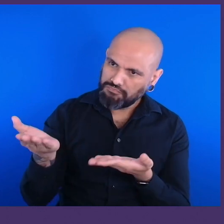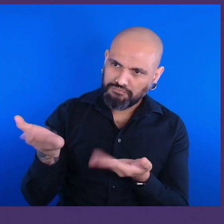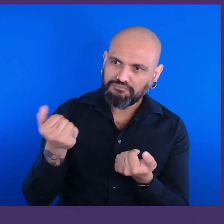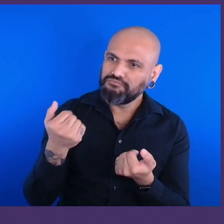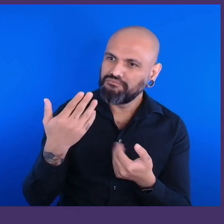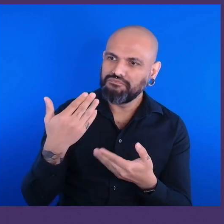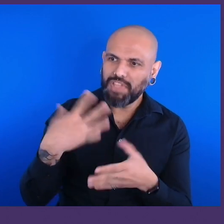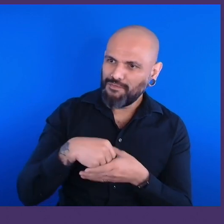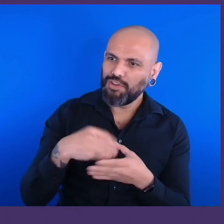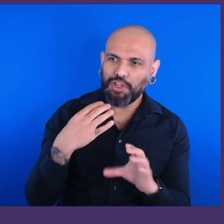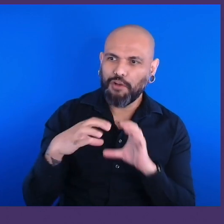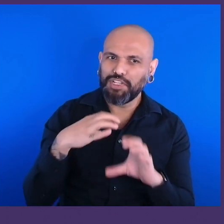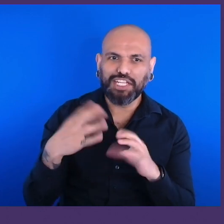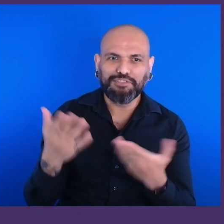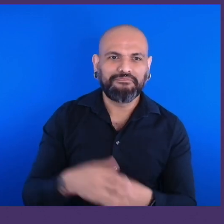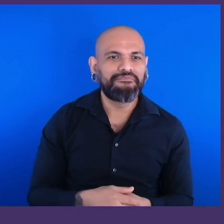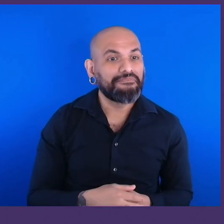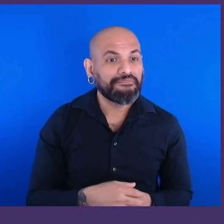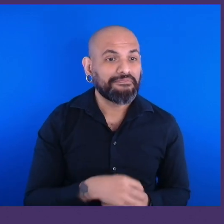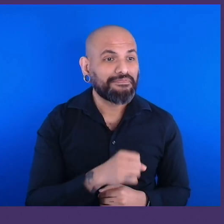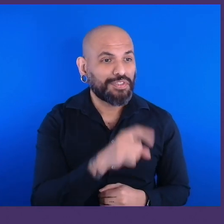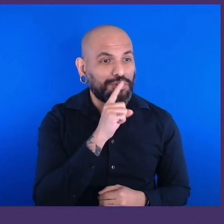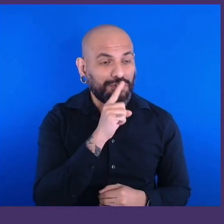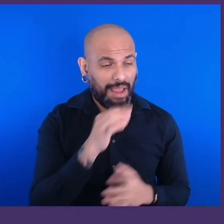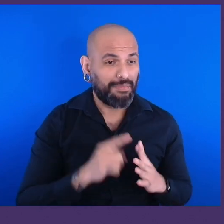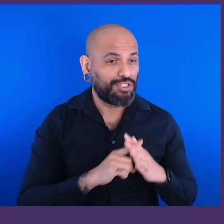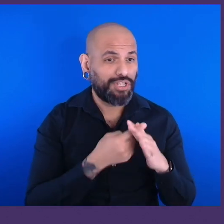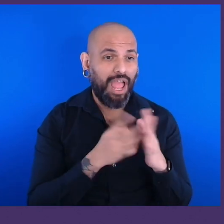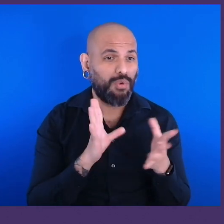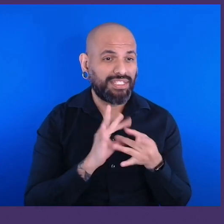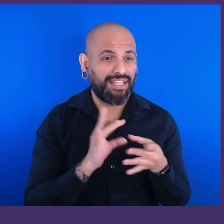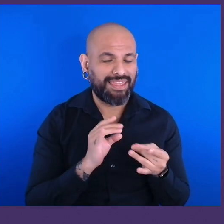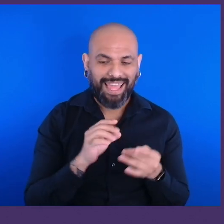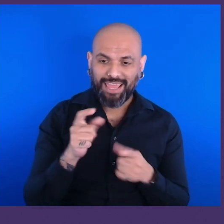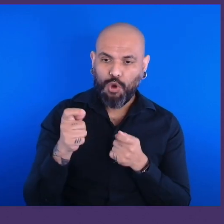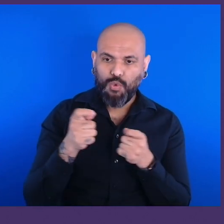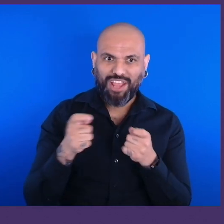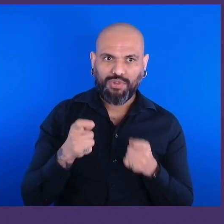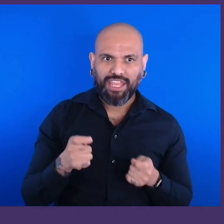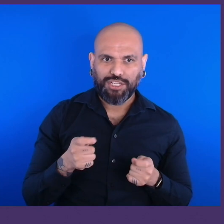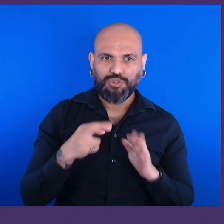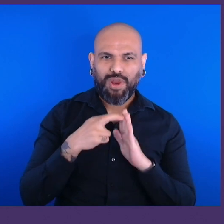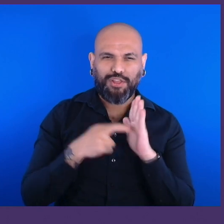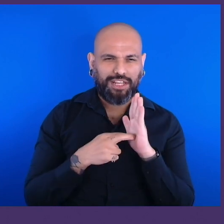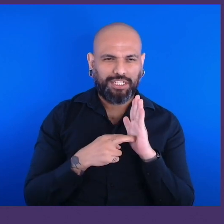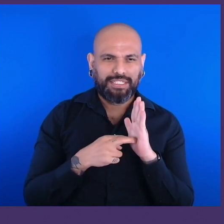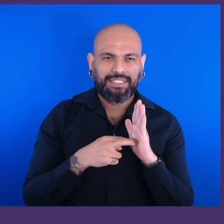Inmaculada Placencia Porrero: Well, let me start by saying that the regulation on artificial intelligence,